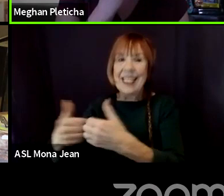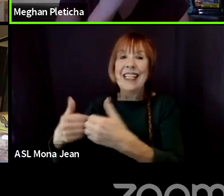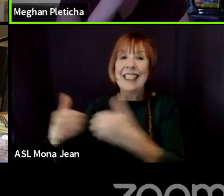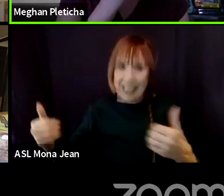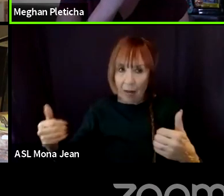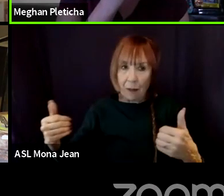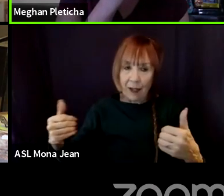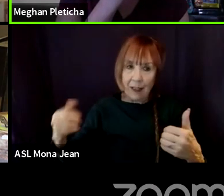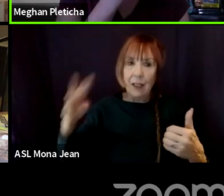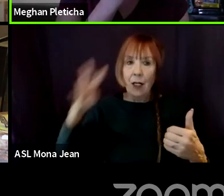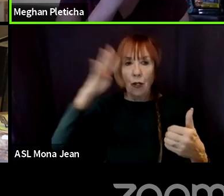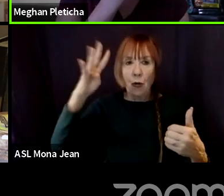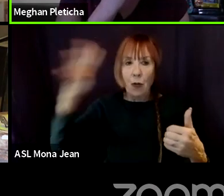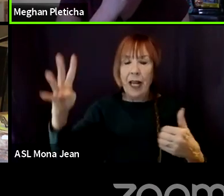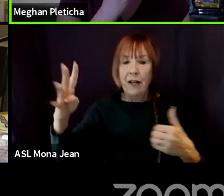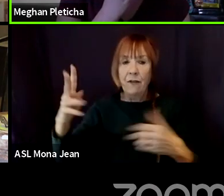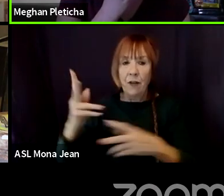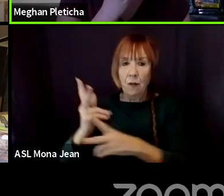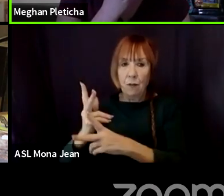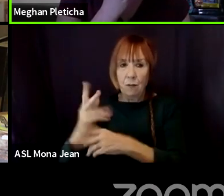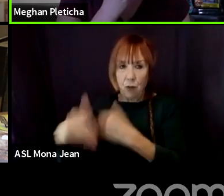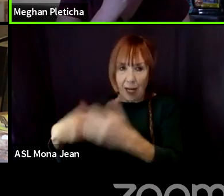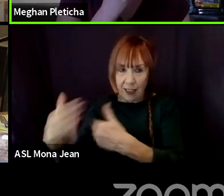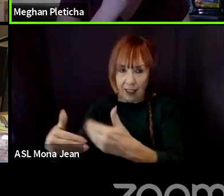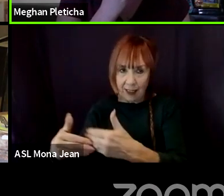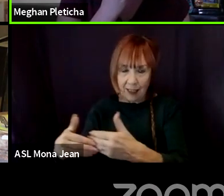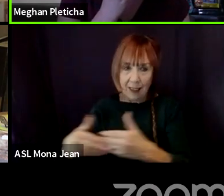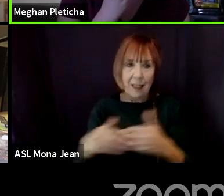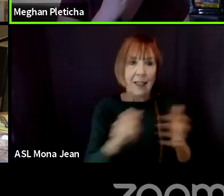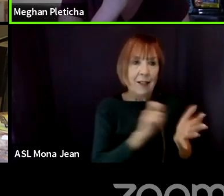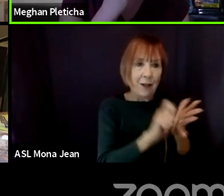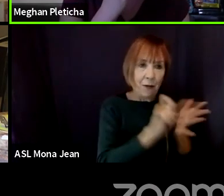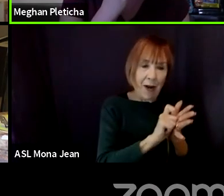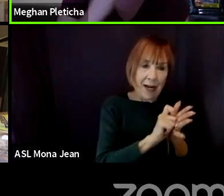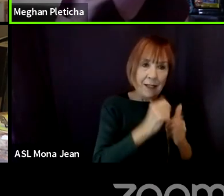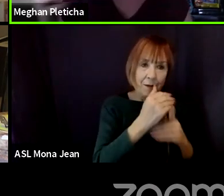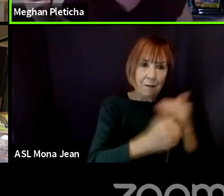So, I always kind of conceptualize it,